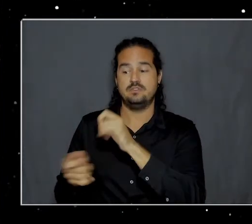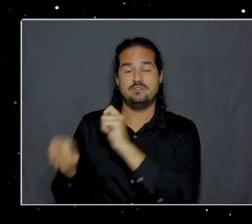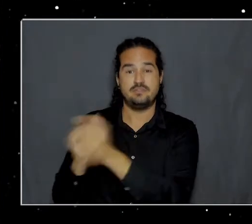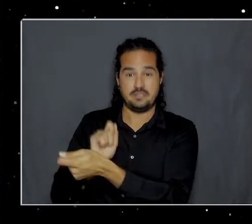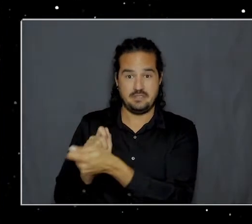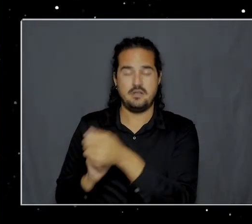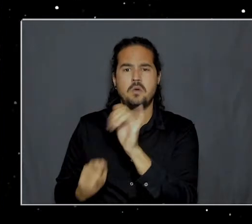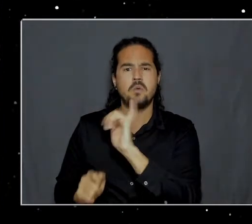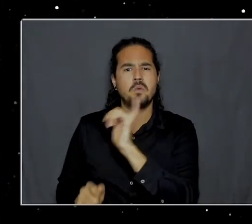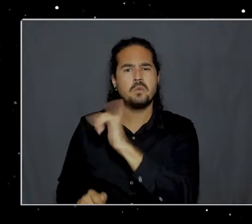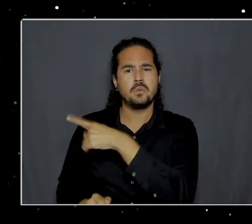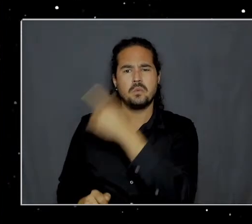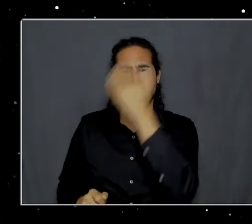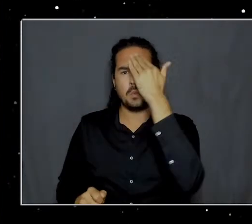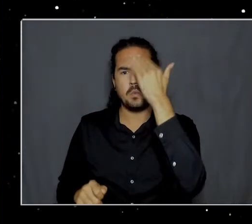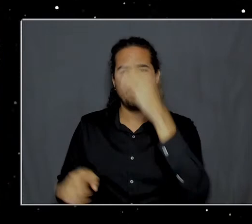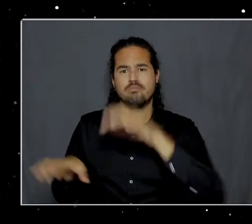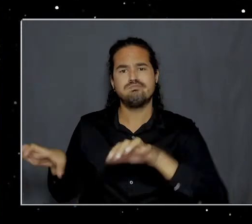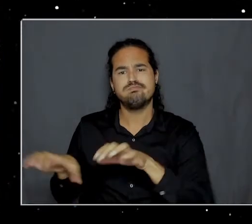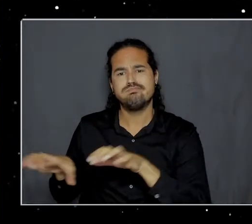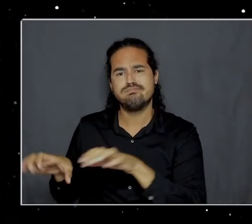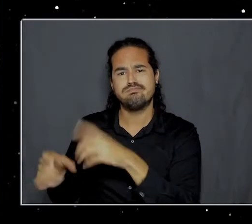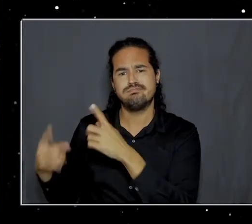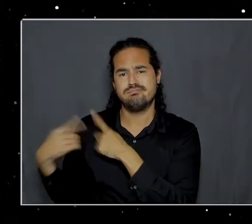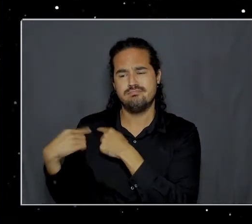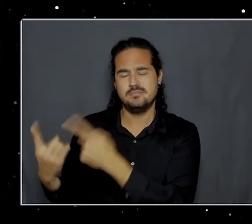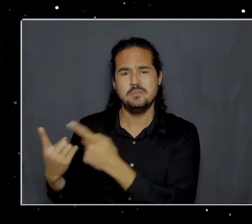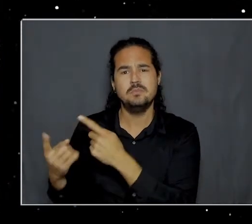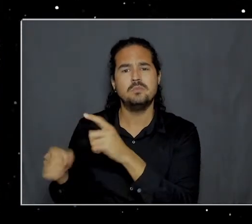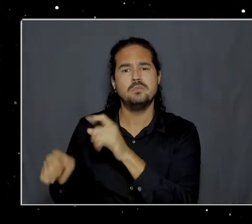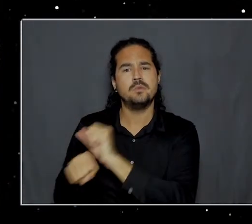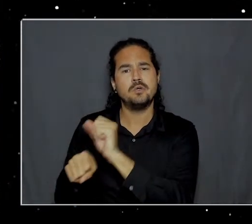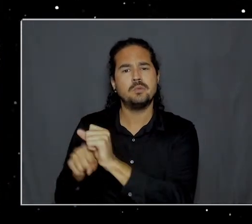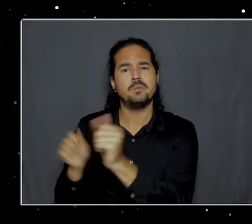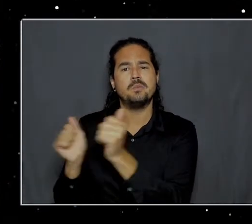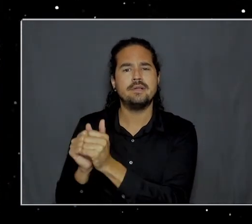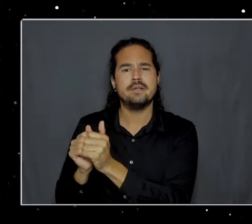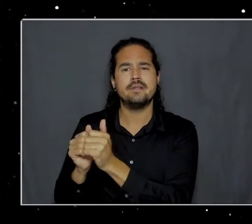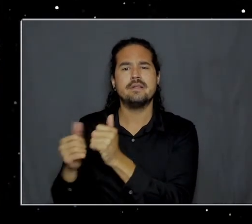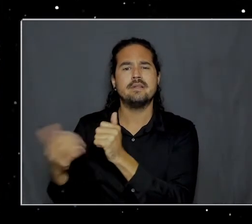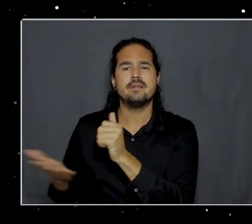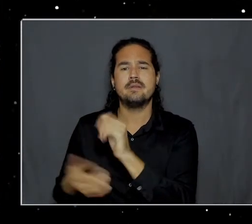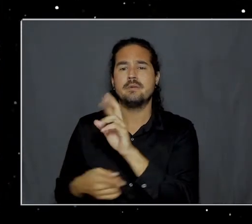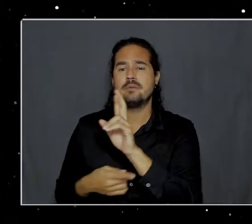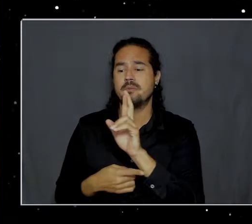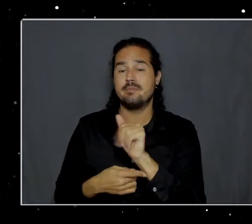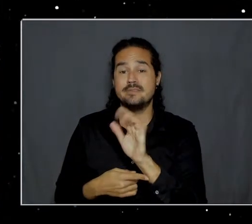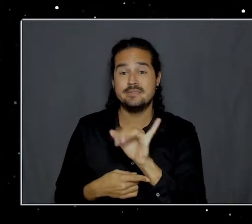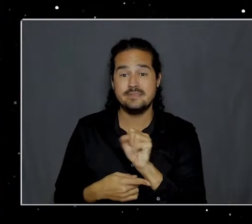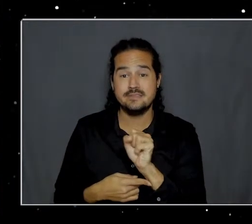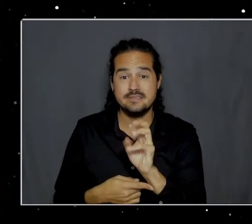ALSO KNOW THAT YOU'VE BEEN DOING